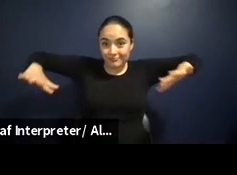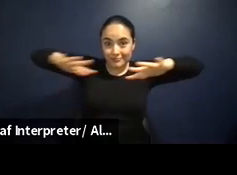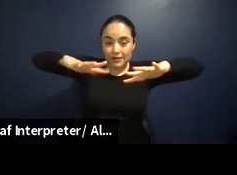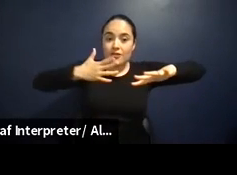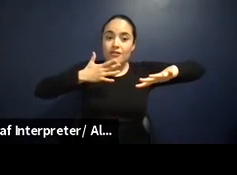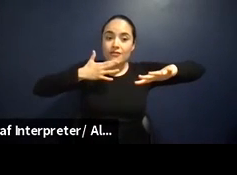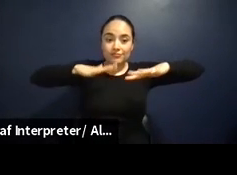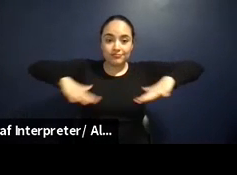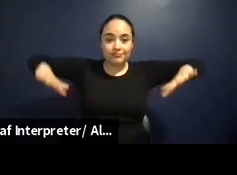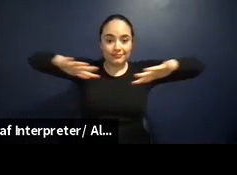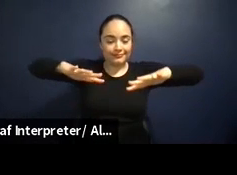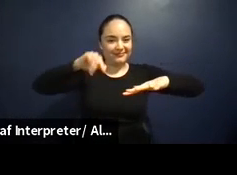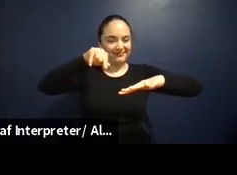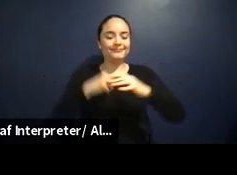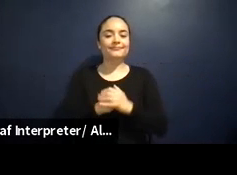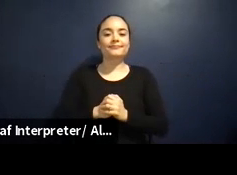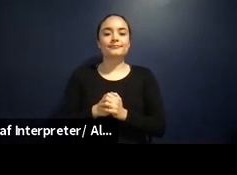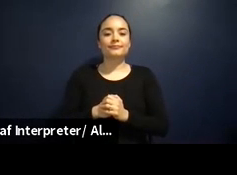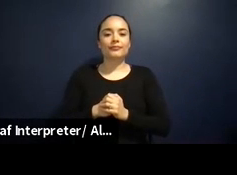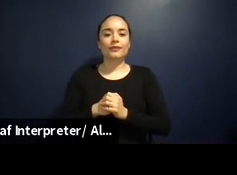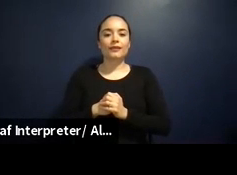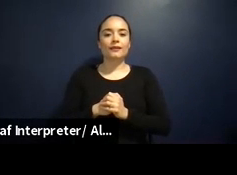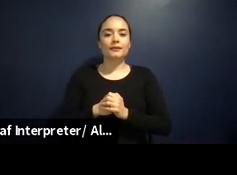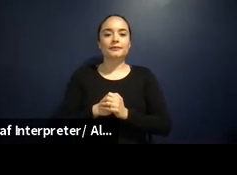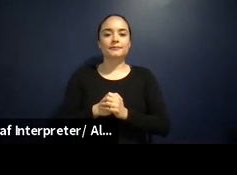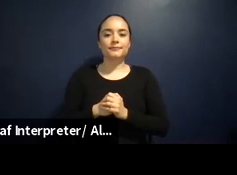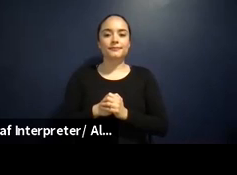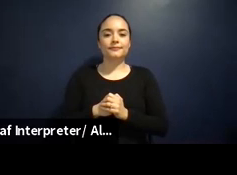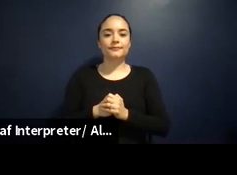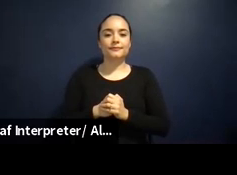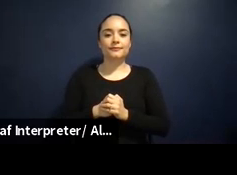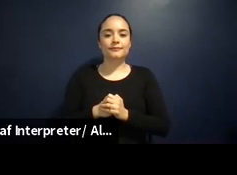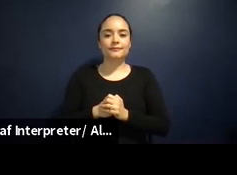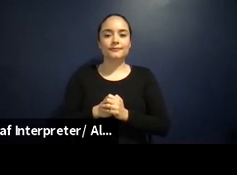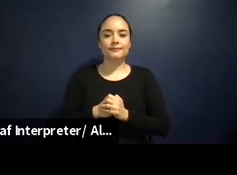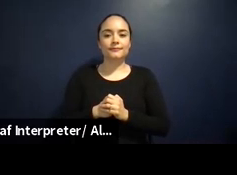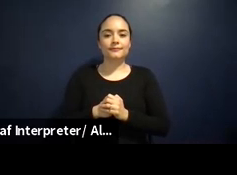All right and then there is some other Minecraft stuff that we can explore as well. So one of the